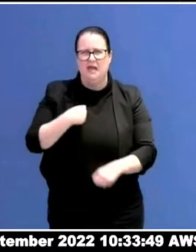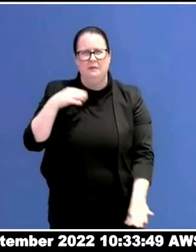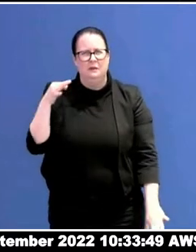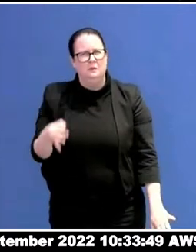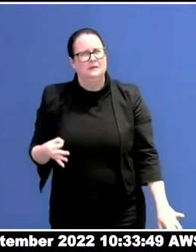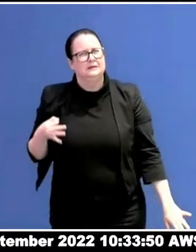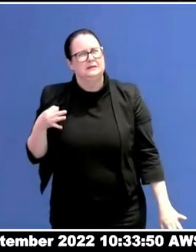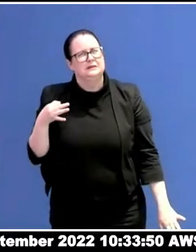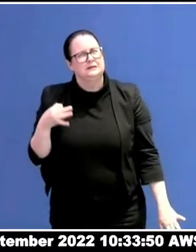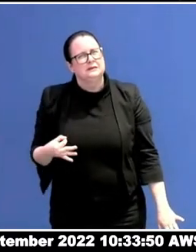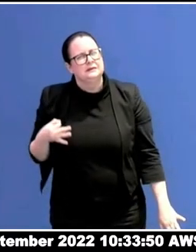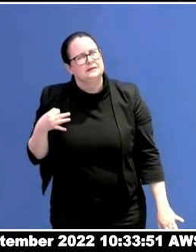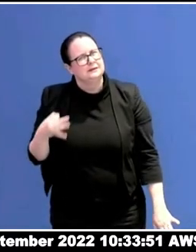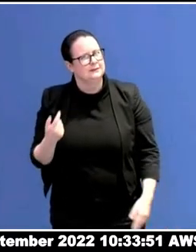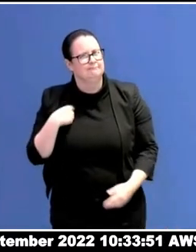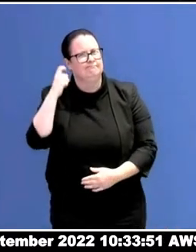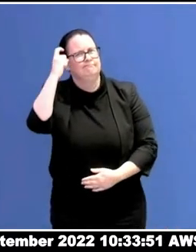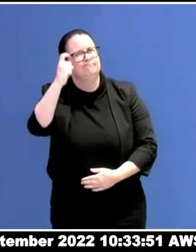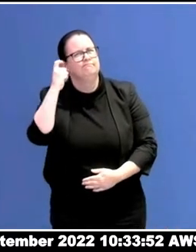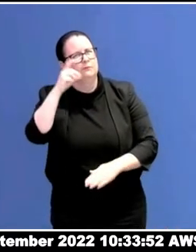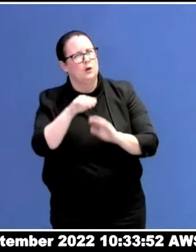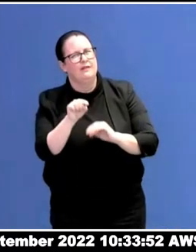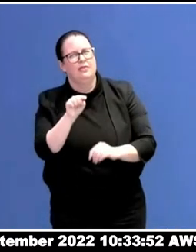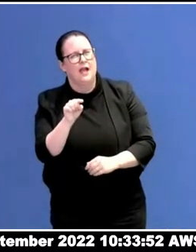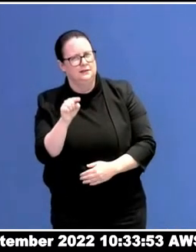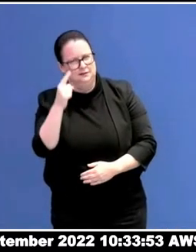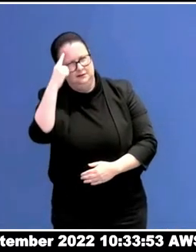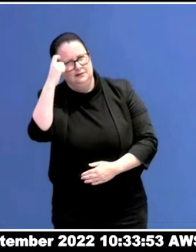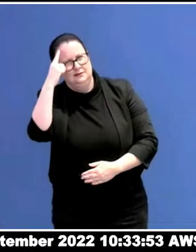him. But, no, I had to wait another couple of hours.